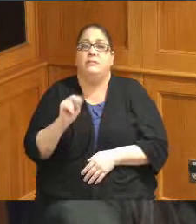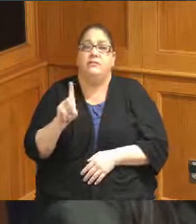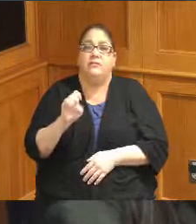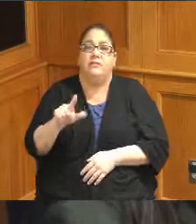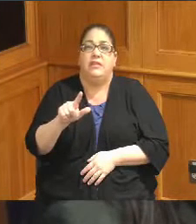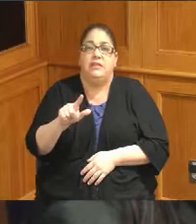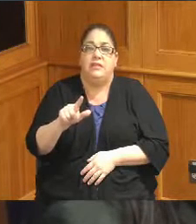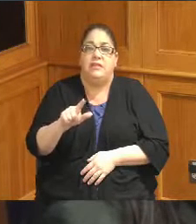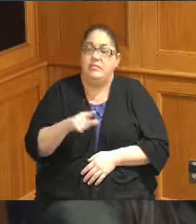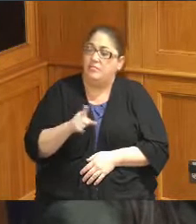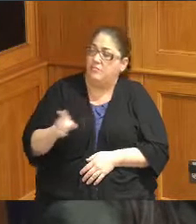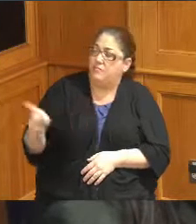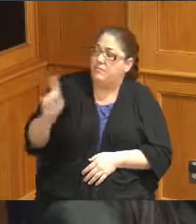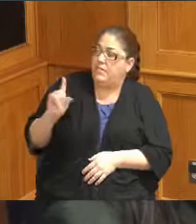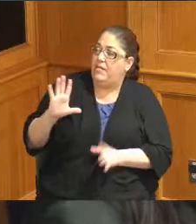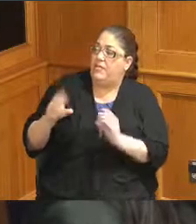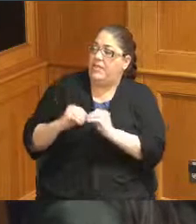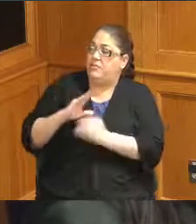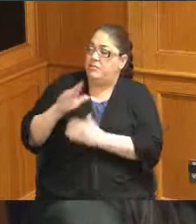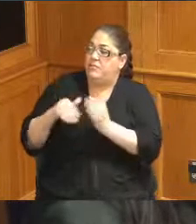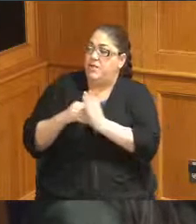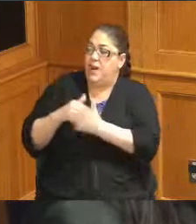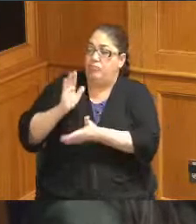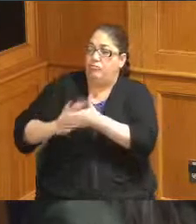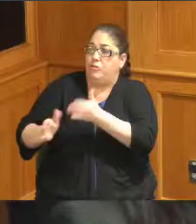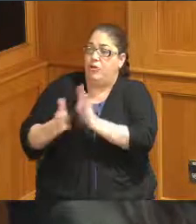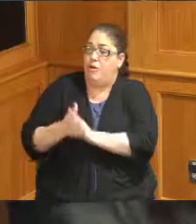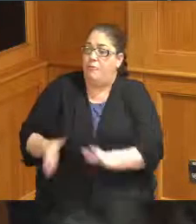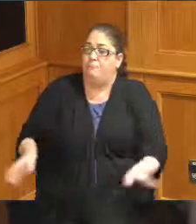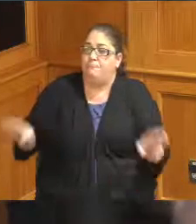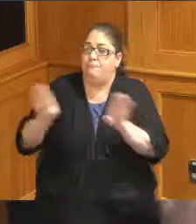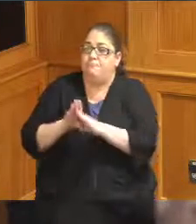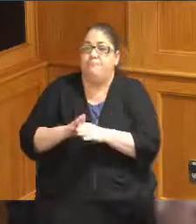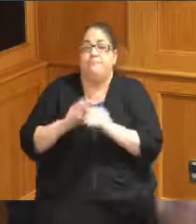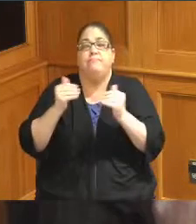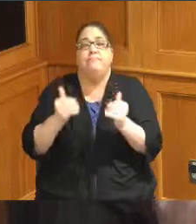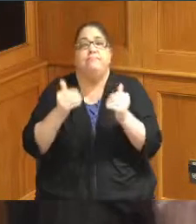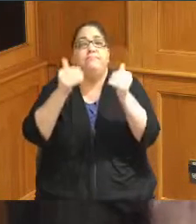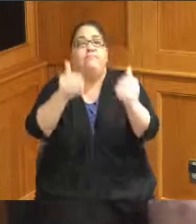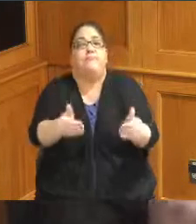the plan is ready to go and every and it's a done deal now we're going to move on to another idea